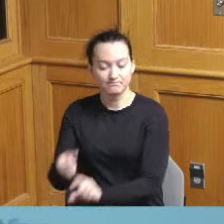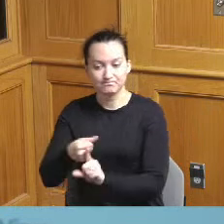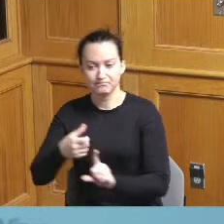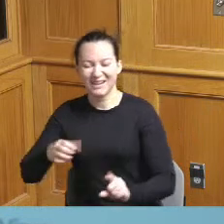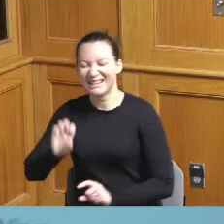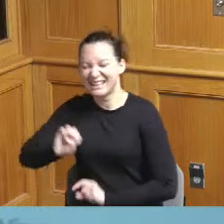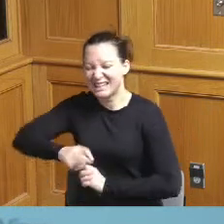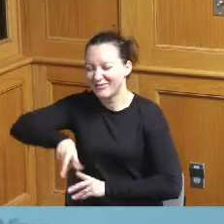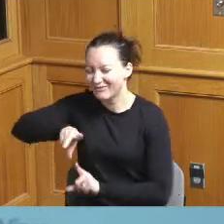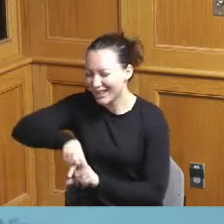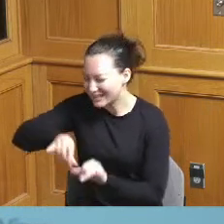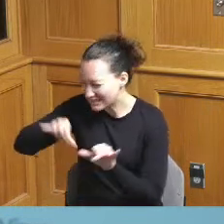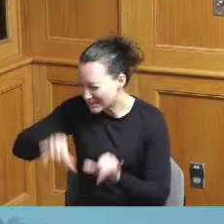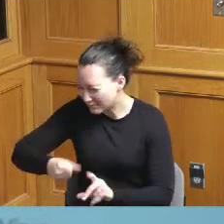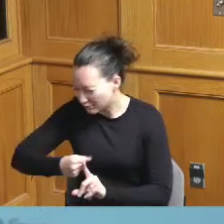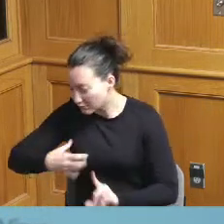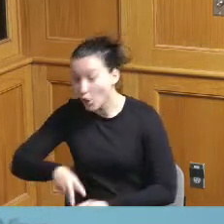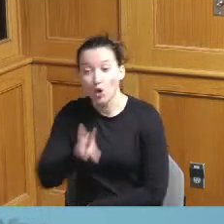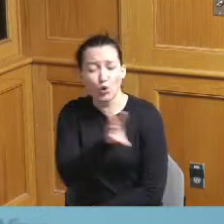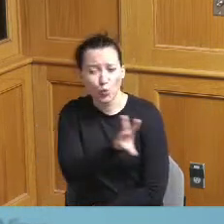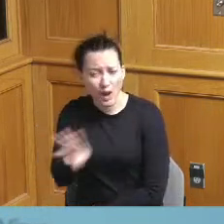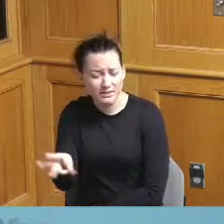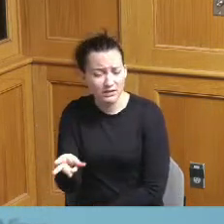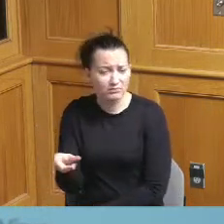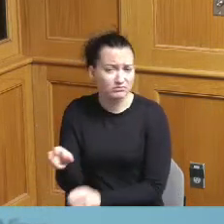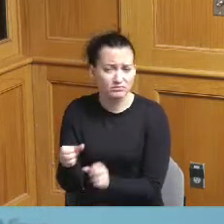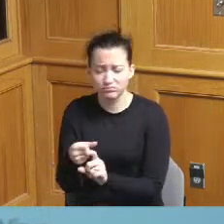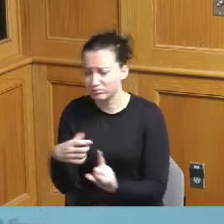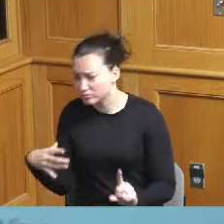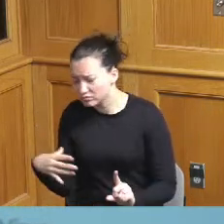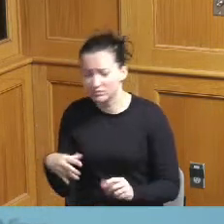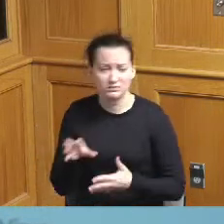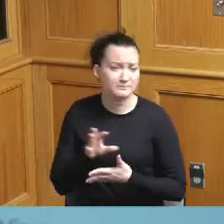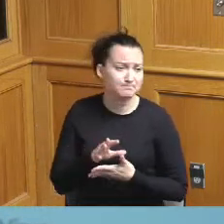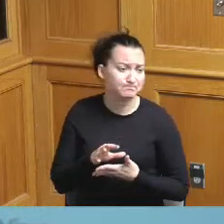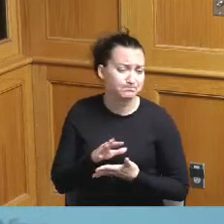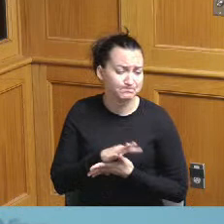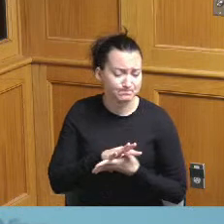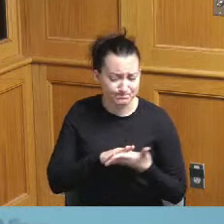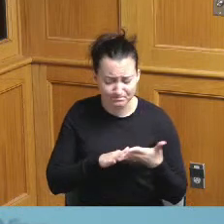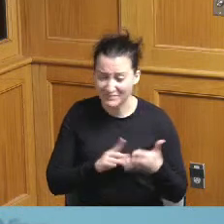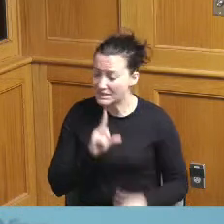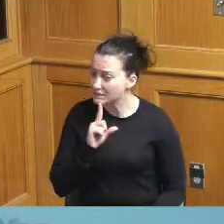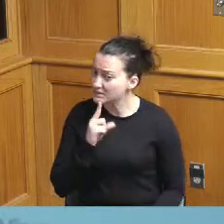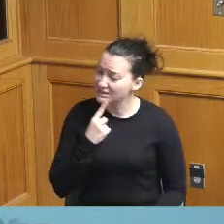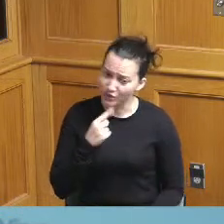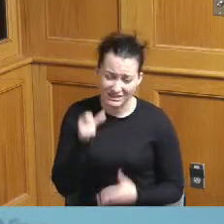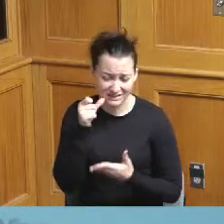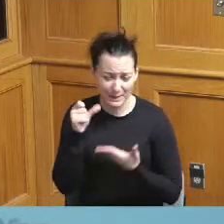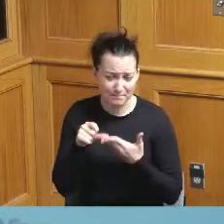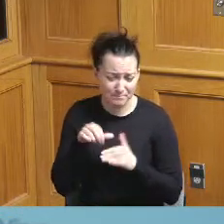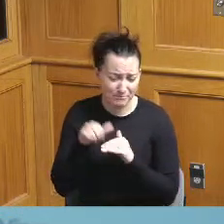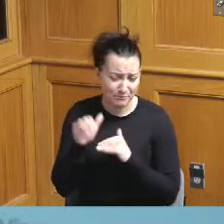e-filing system website expansion had to occur we had some serious mailing issues and our self-help